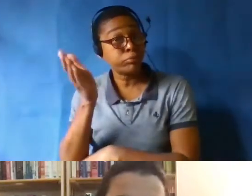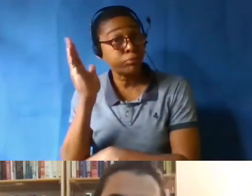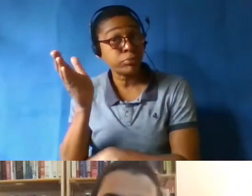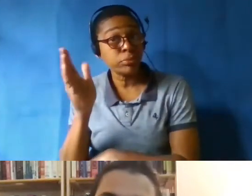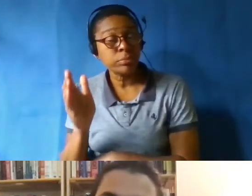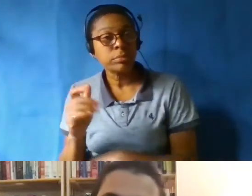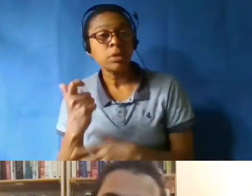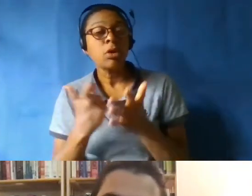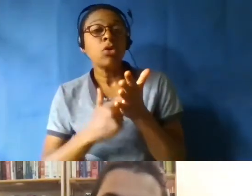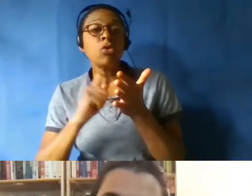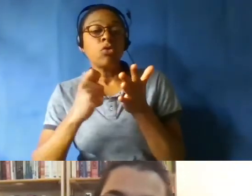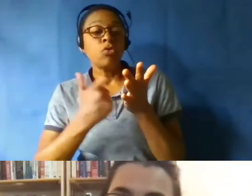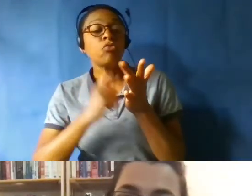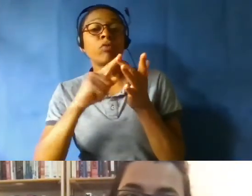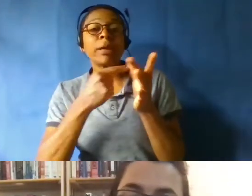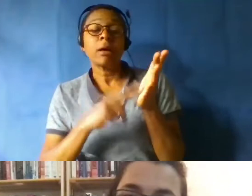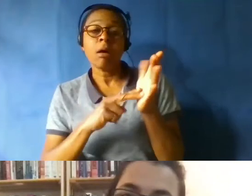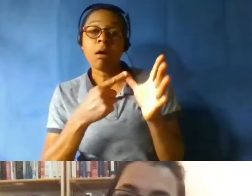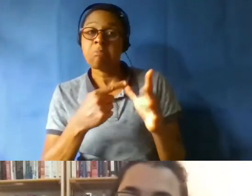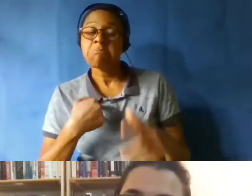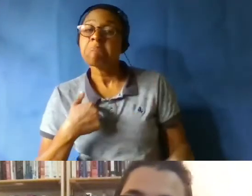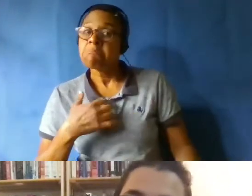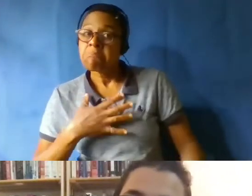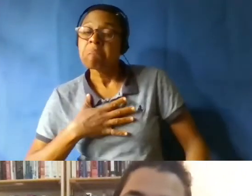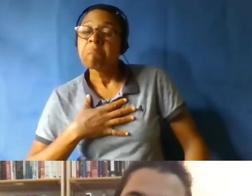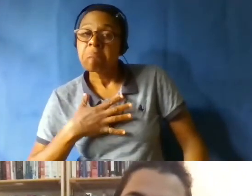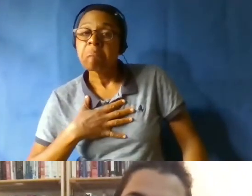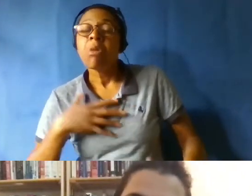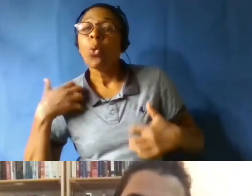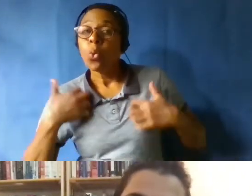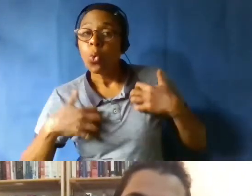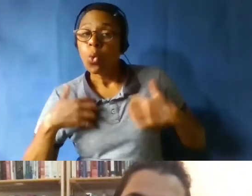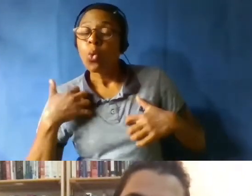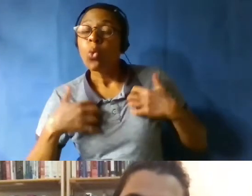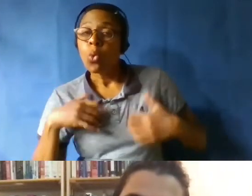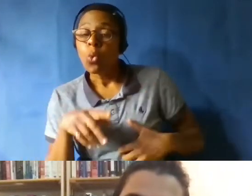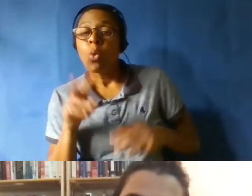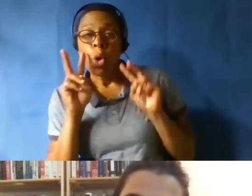really interesting to hear some of those conversations between like there are a